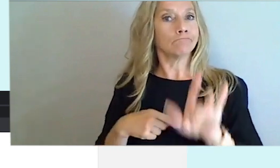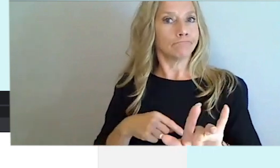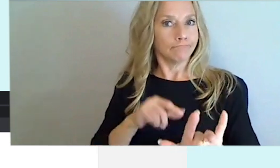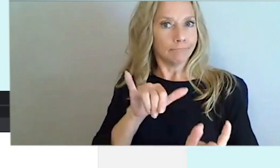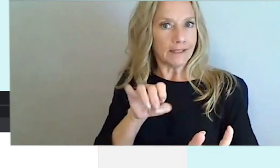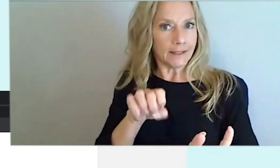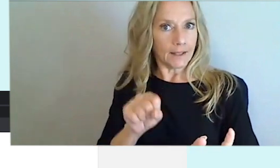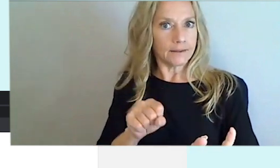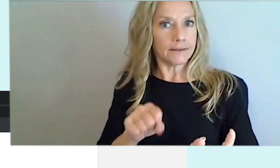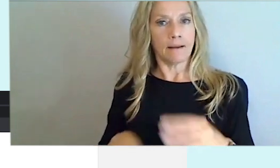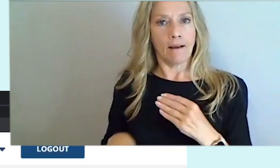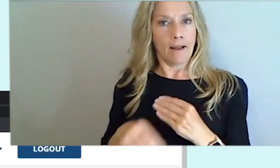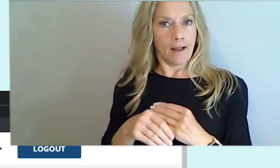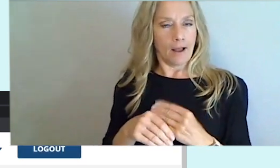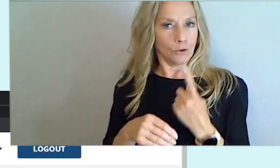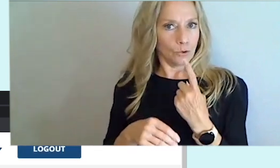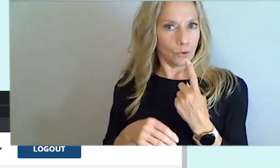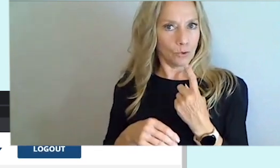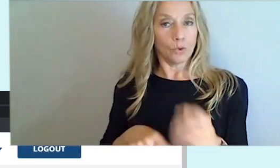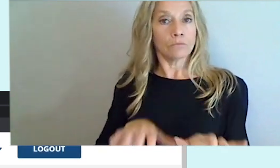Once all information is correct, click next.